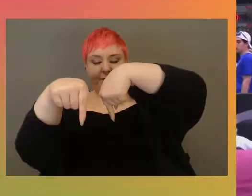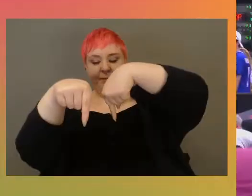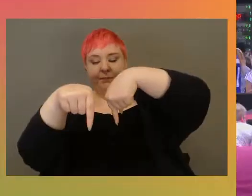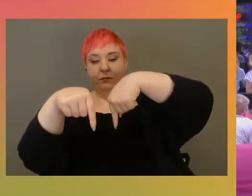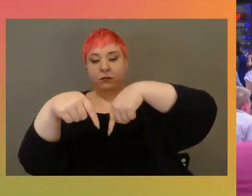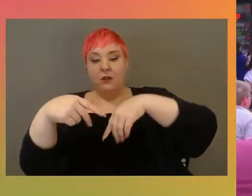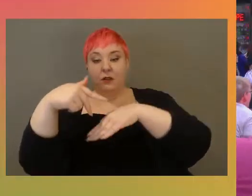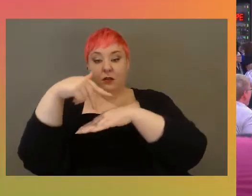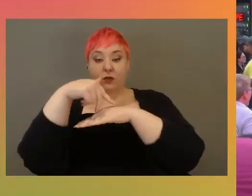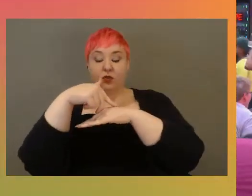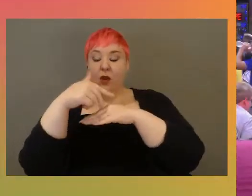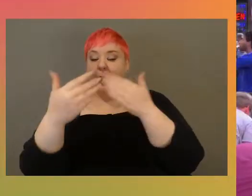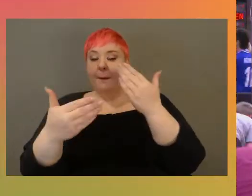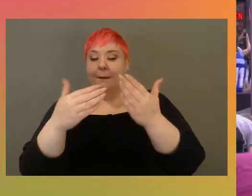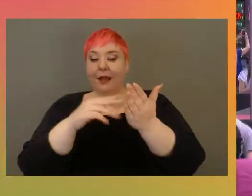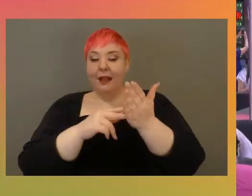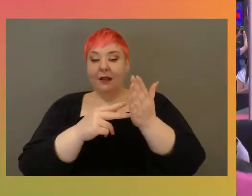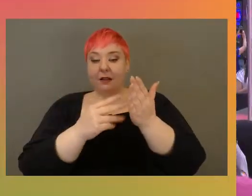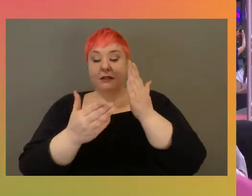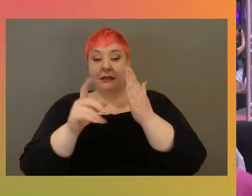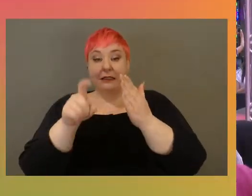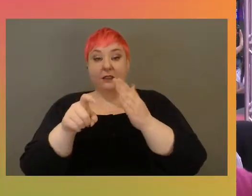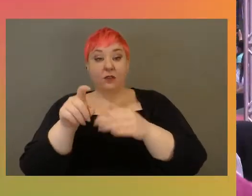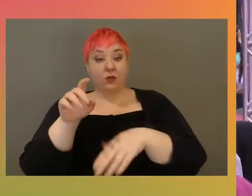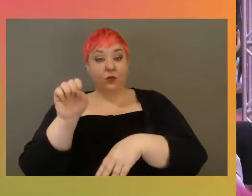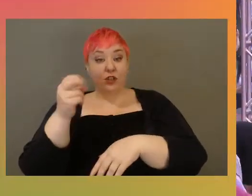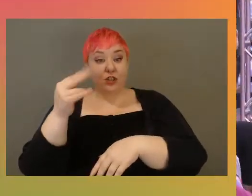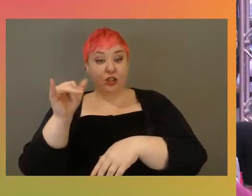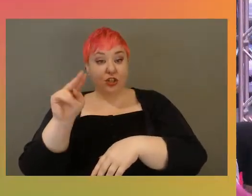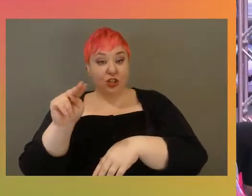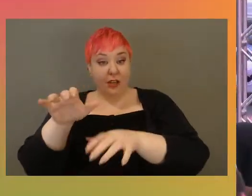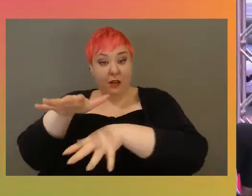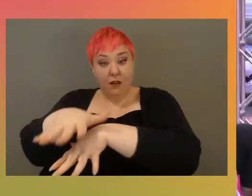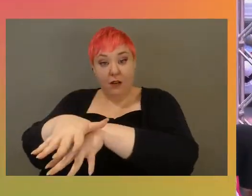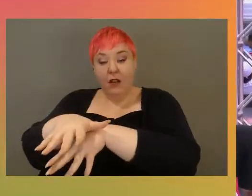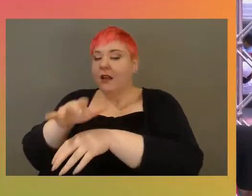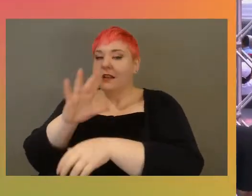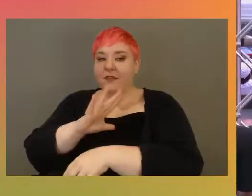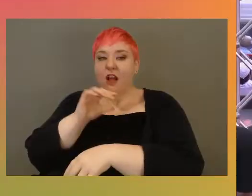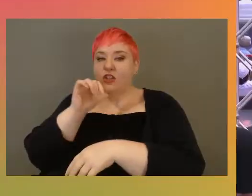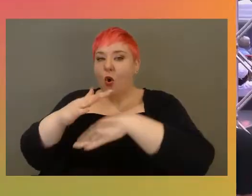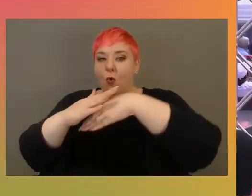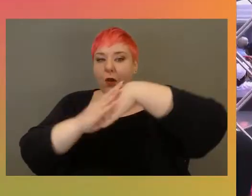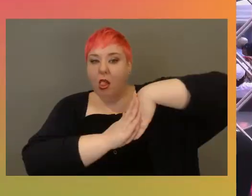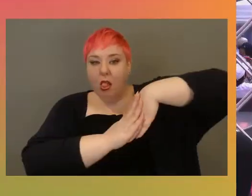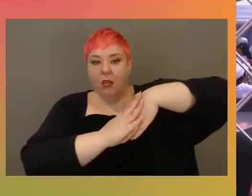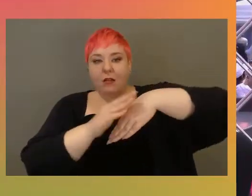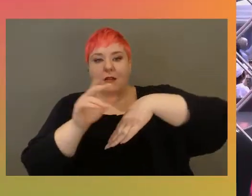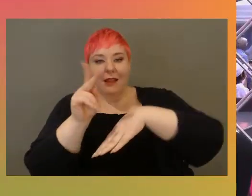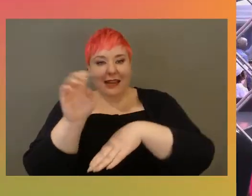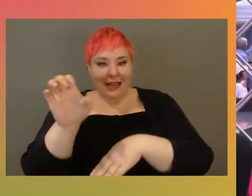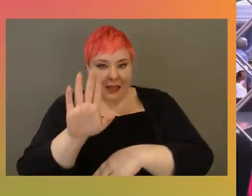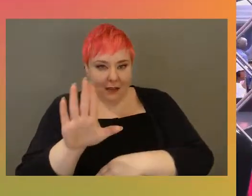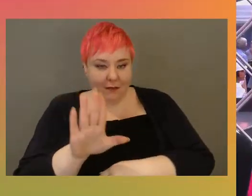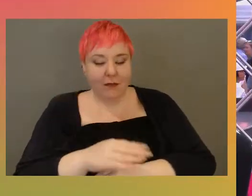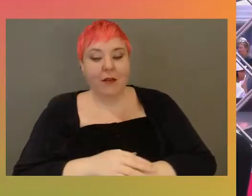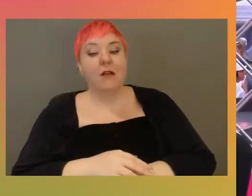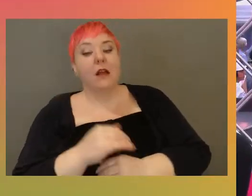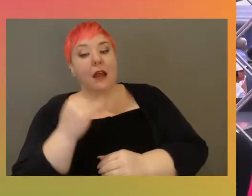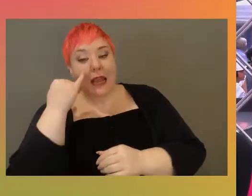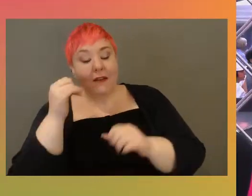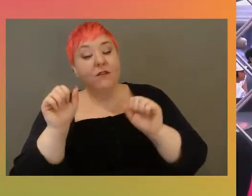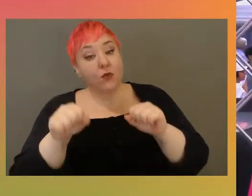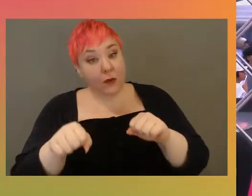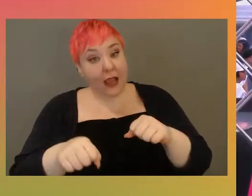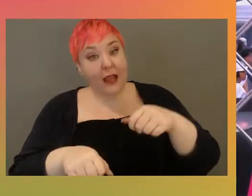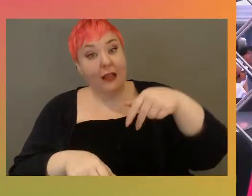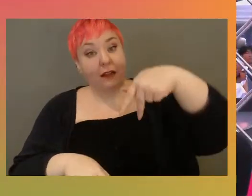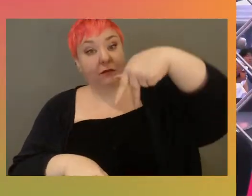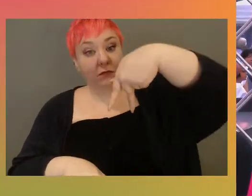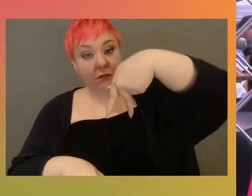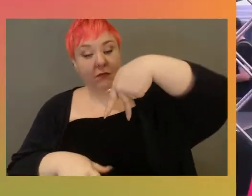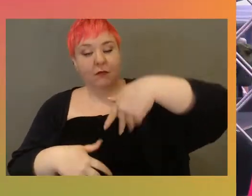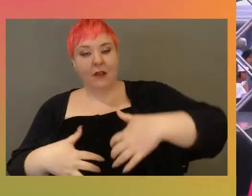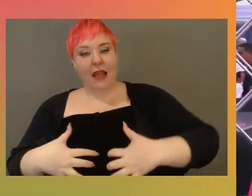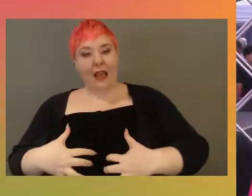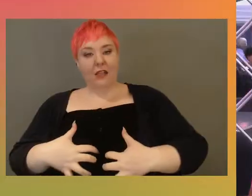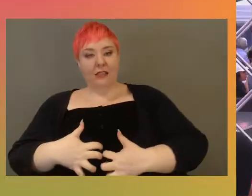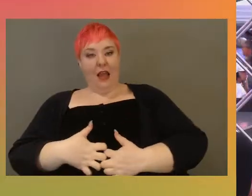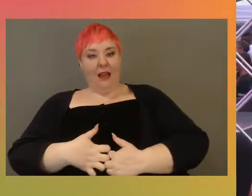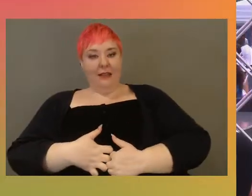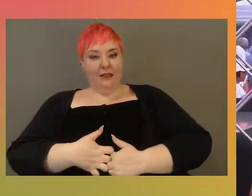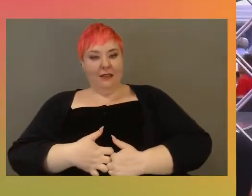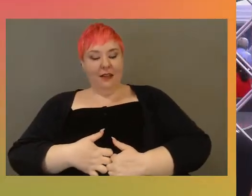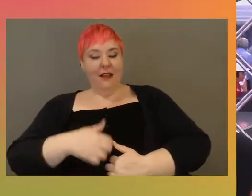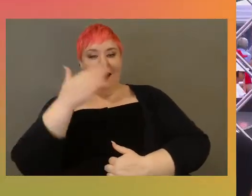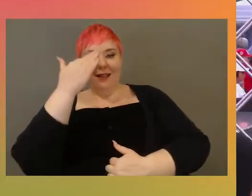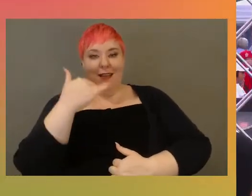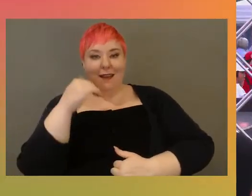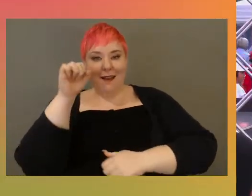LEFT LEG BACK INTO A LUNCH.